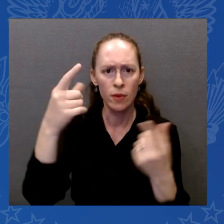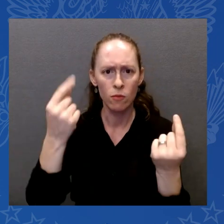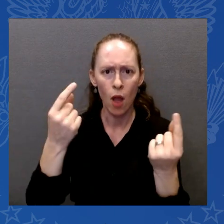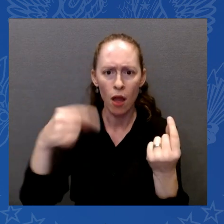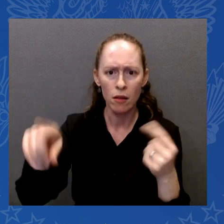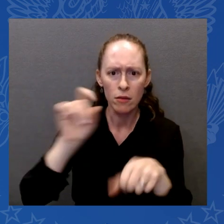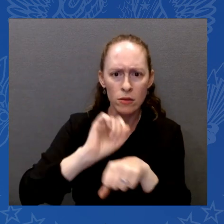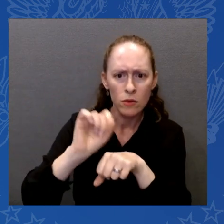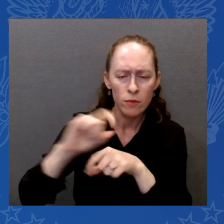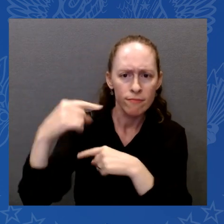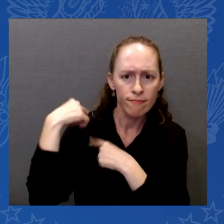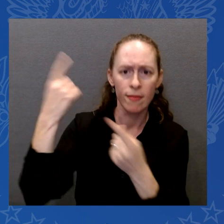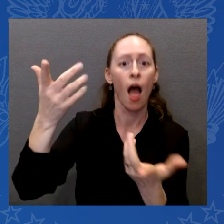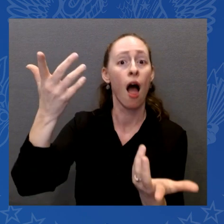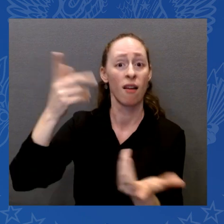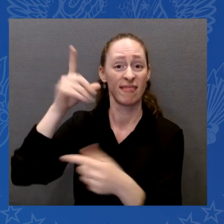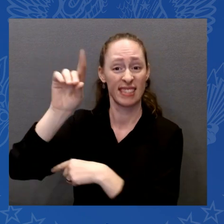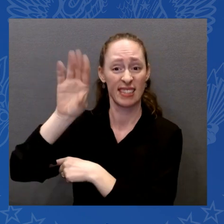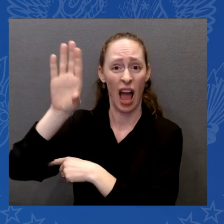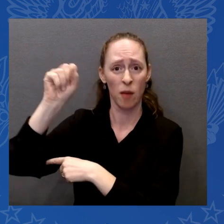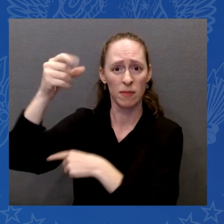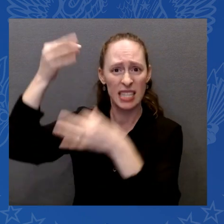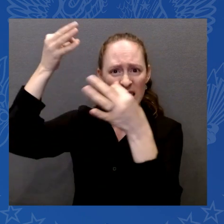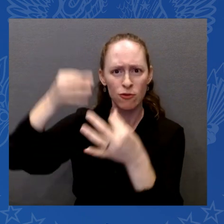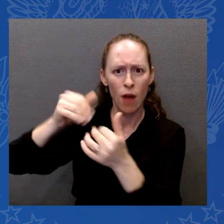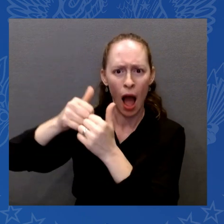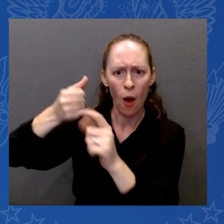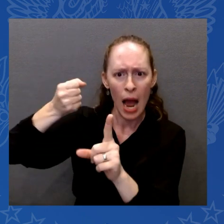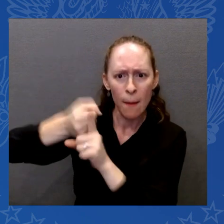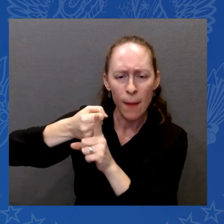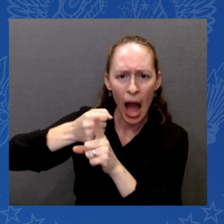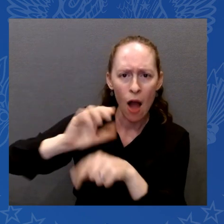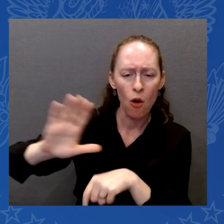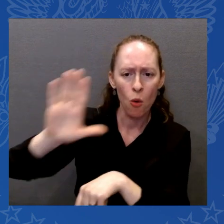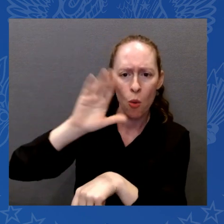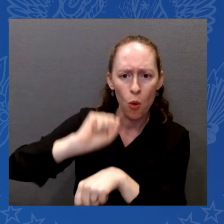The Vice President: Thank you, Madam Klein. Good afternoon.